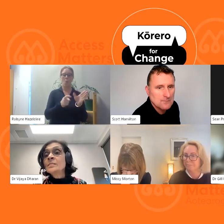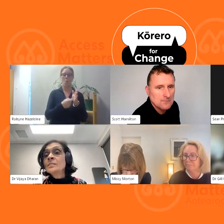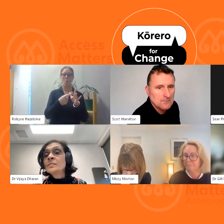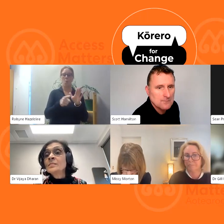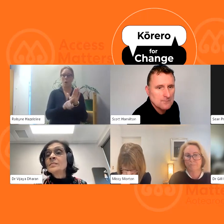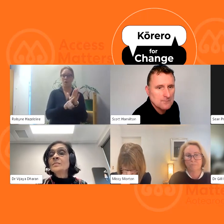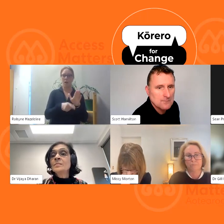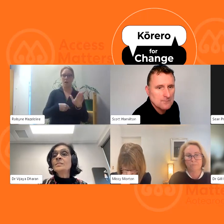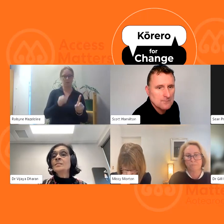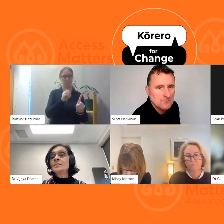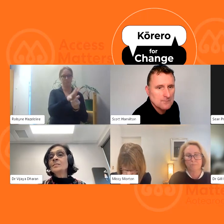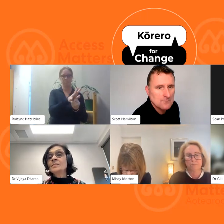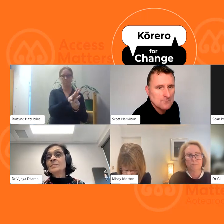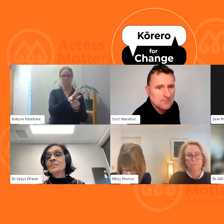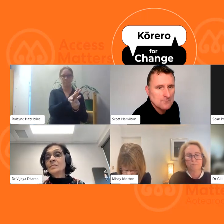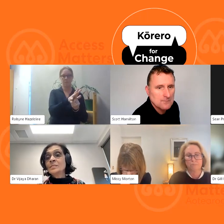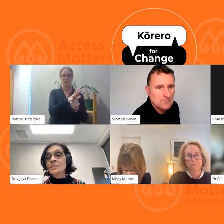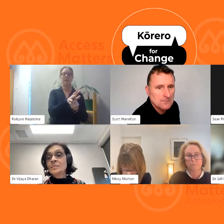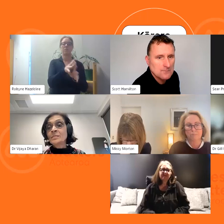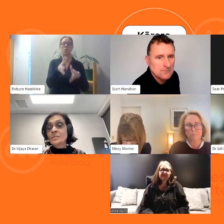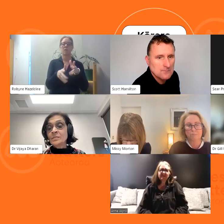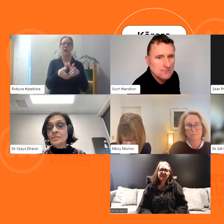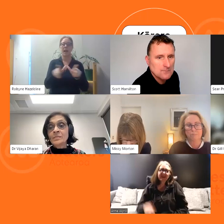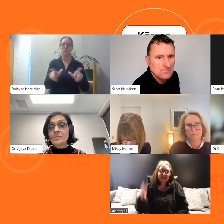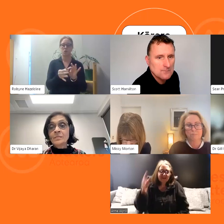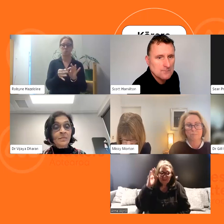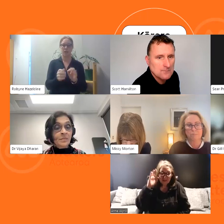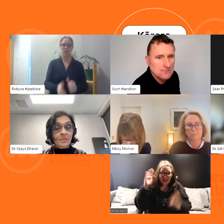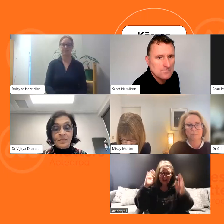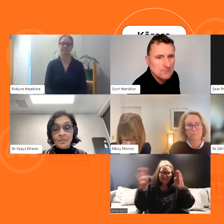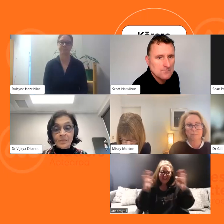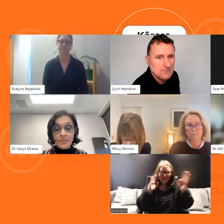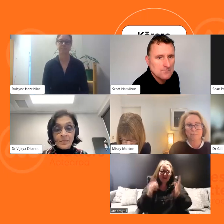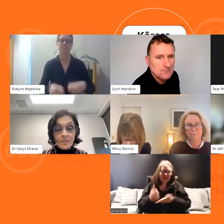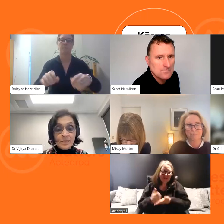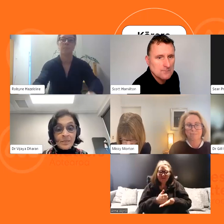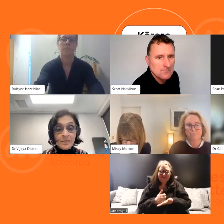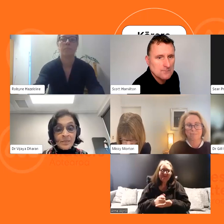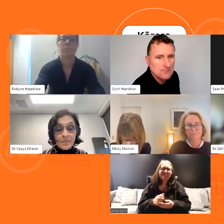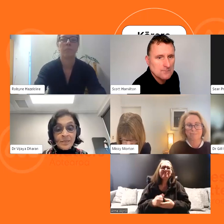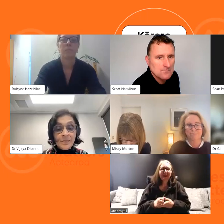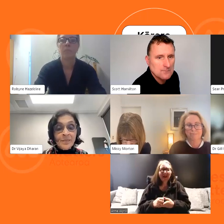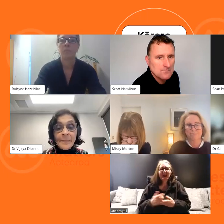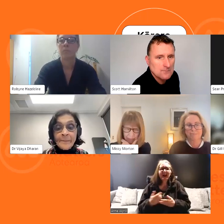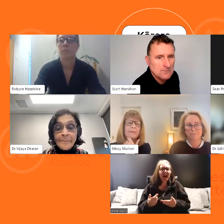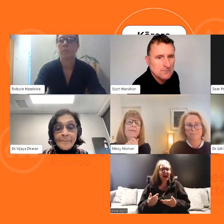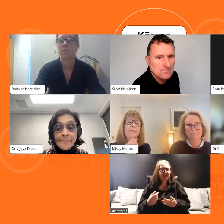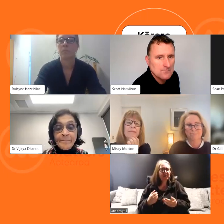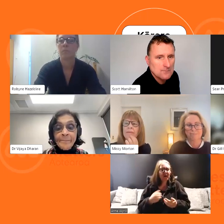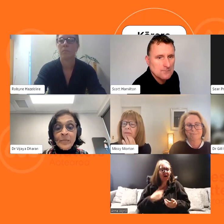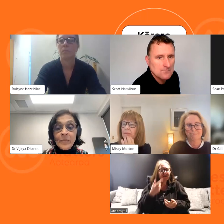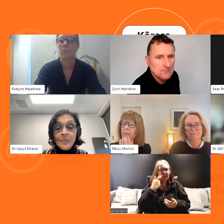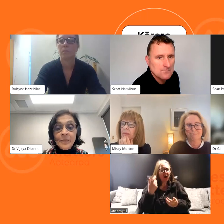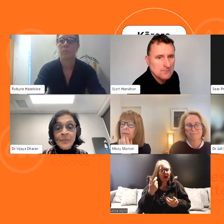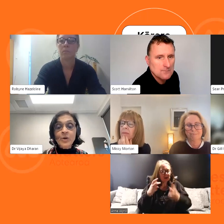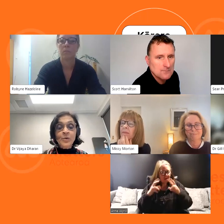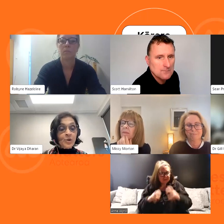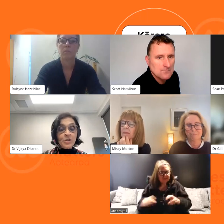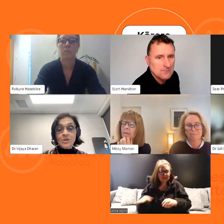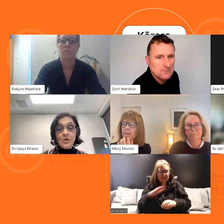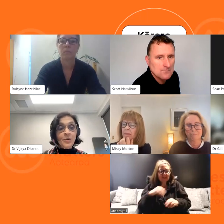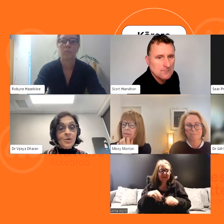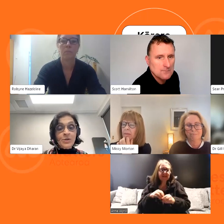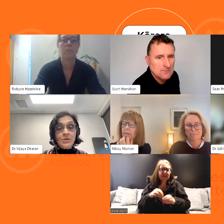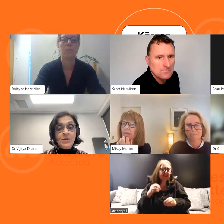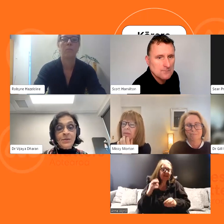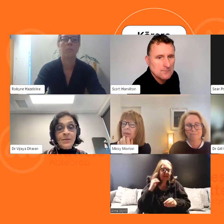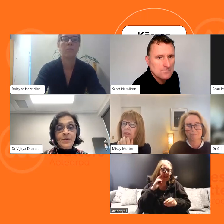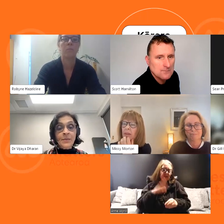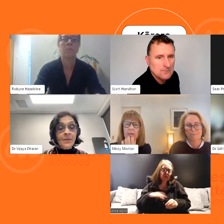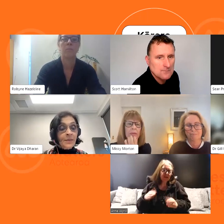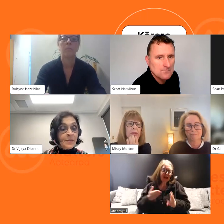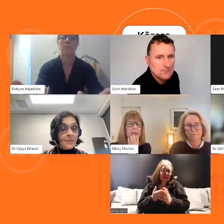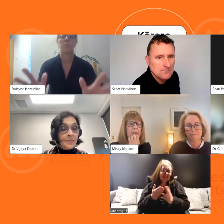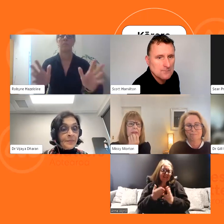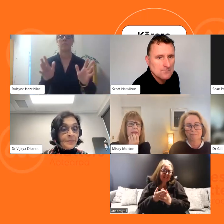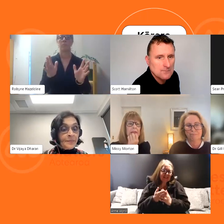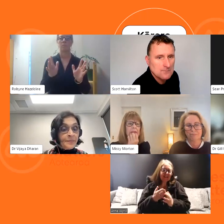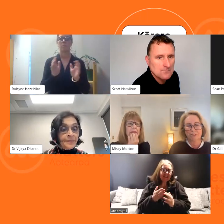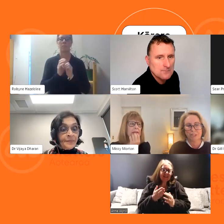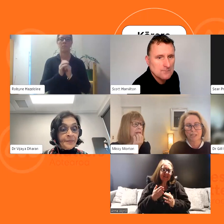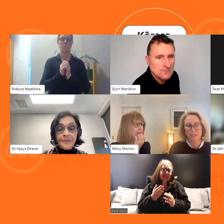to spotlight for New Zealand Sign Language interpretation. Sorry,